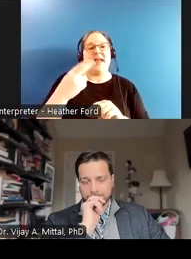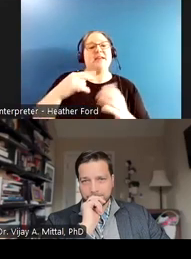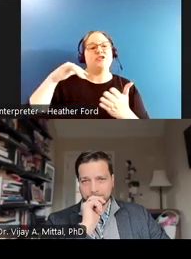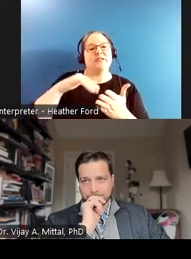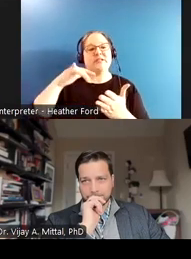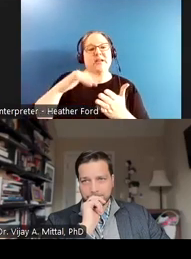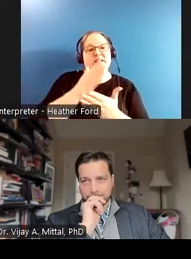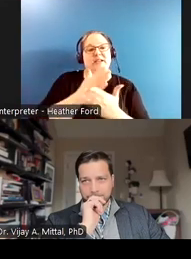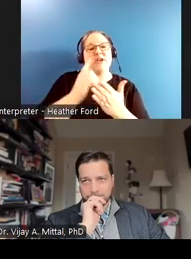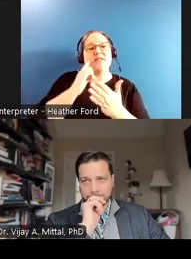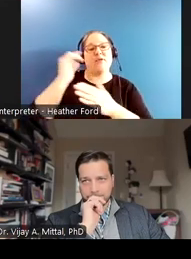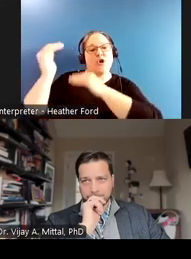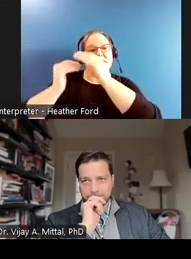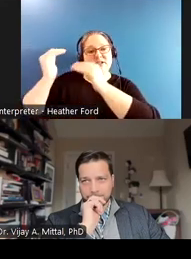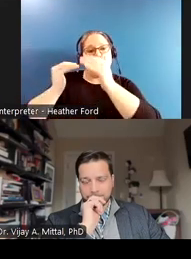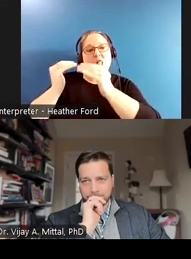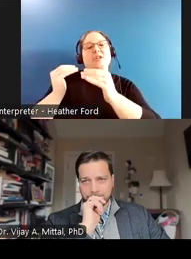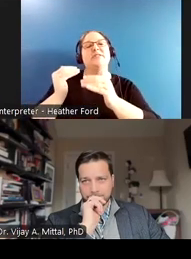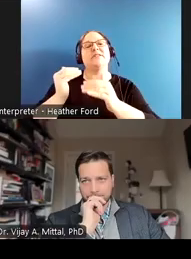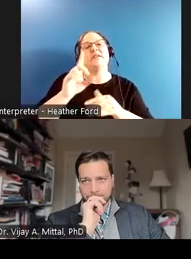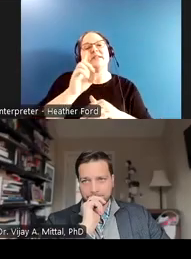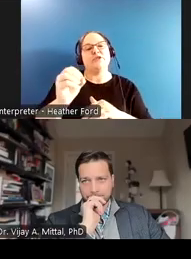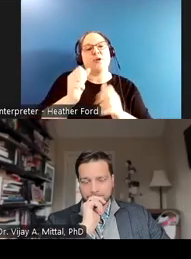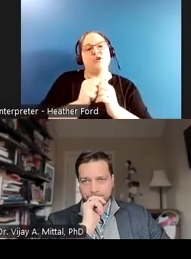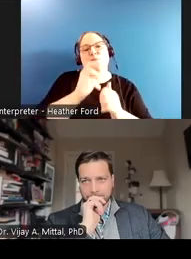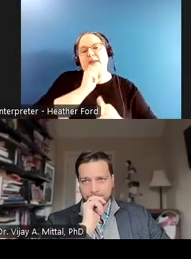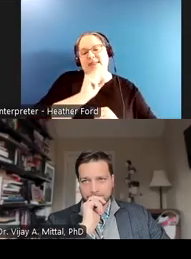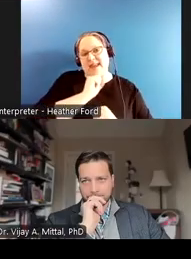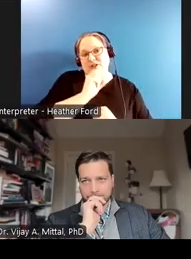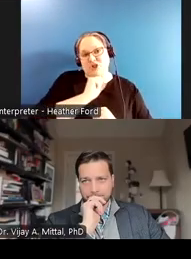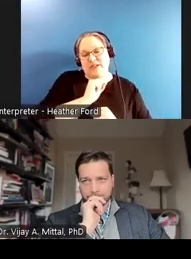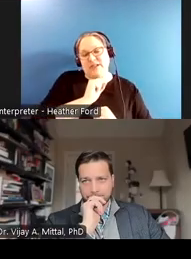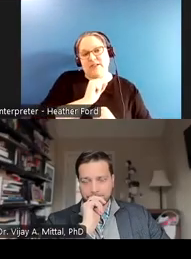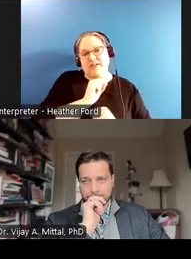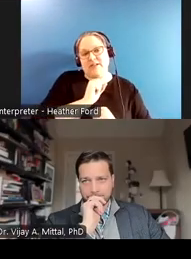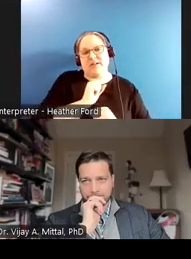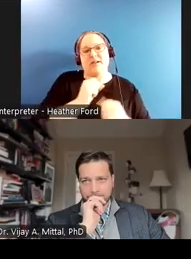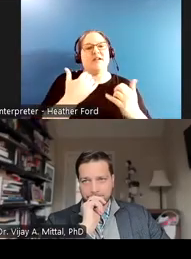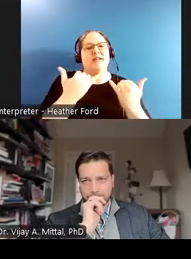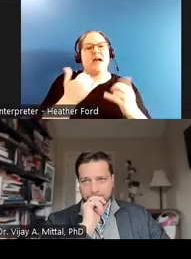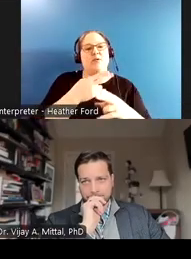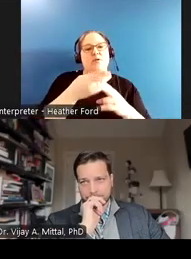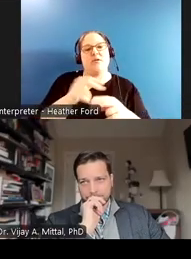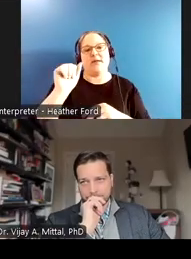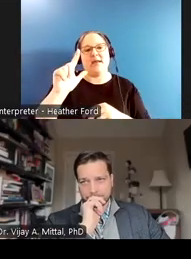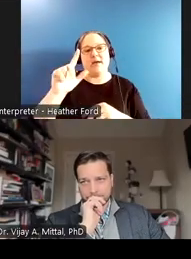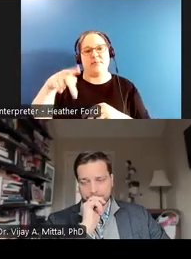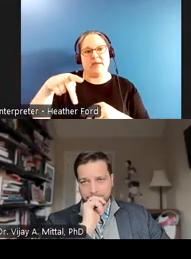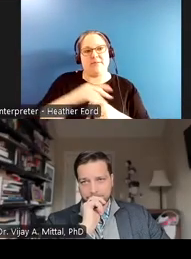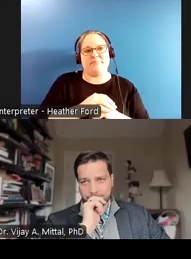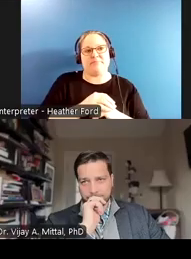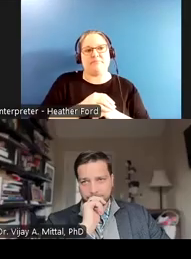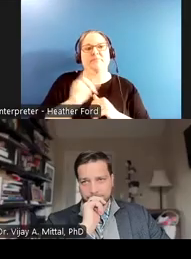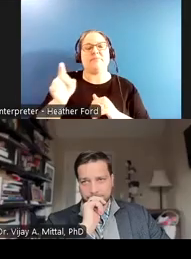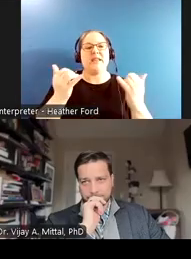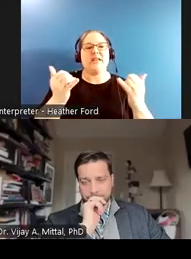psychopathology and disorders of aging or actually now um ALP and is currently the president of the